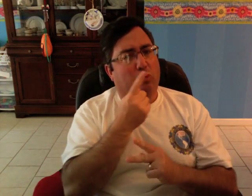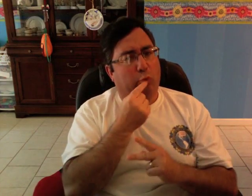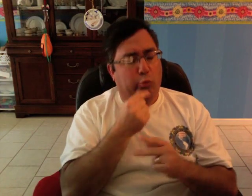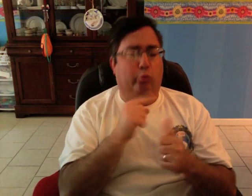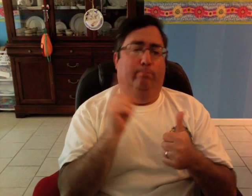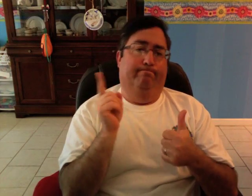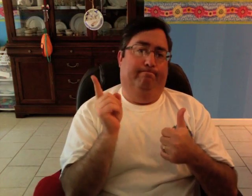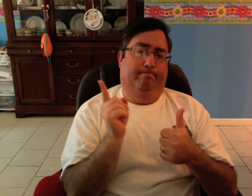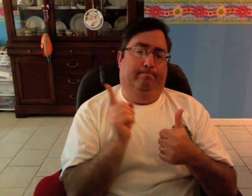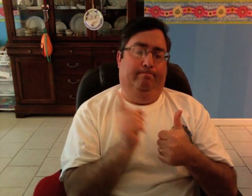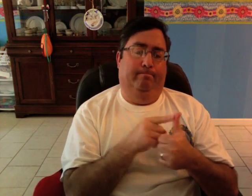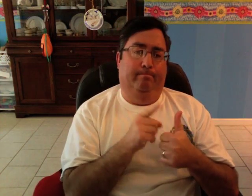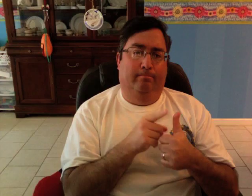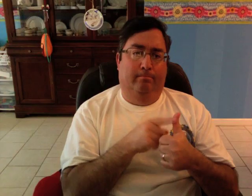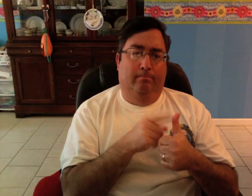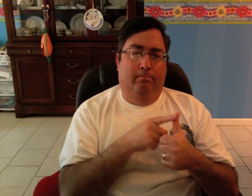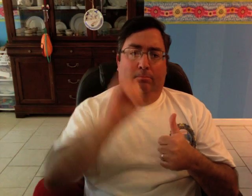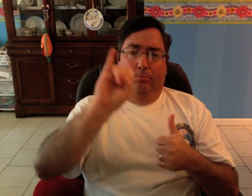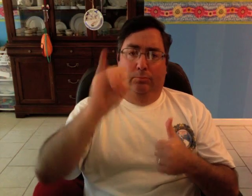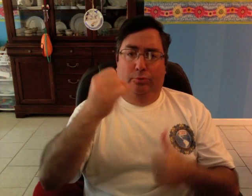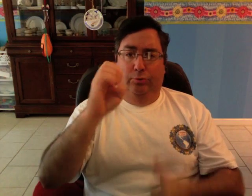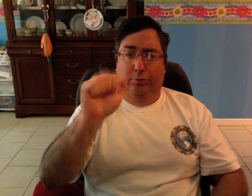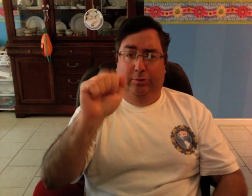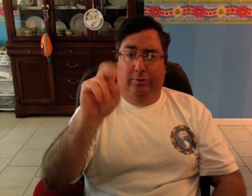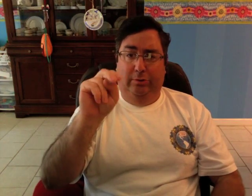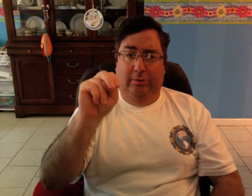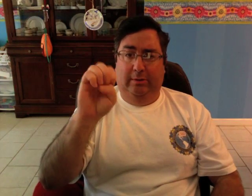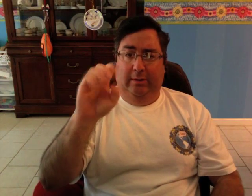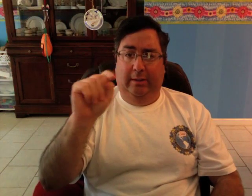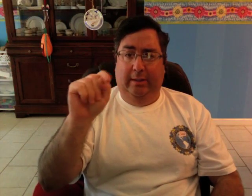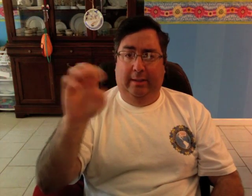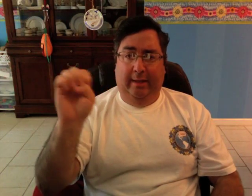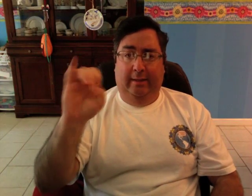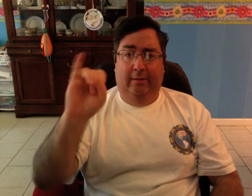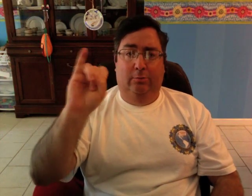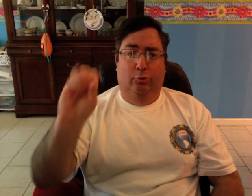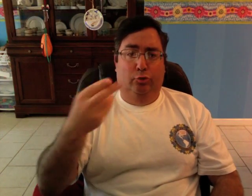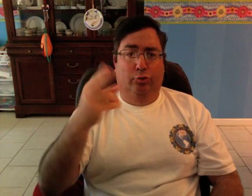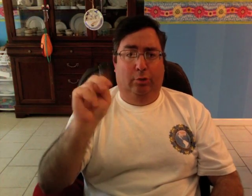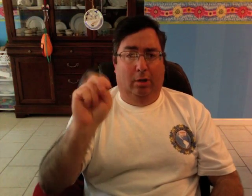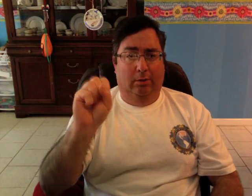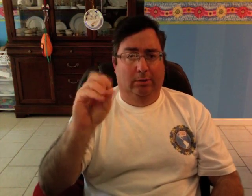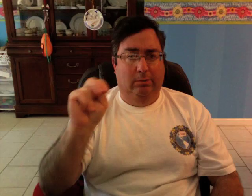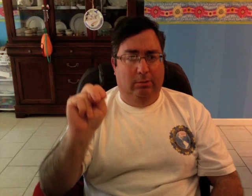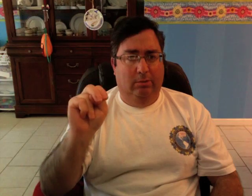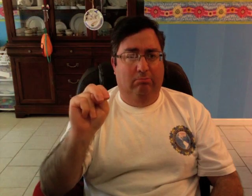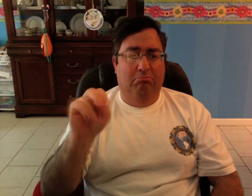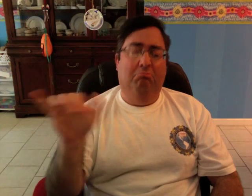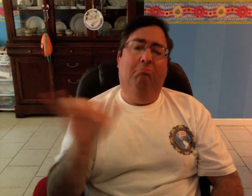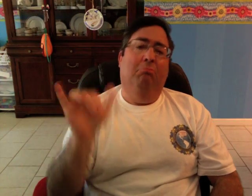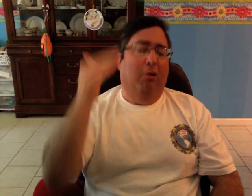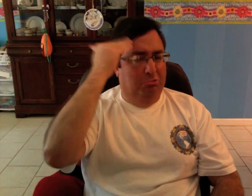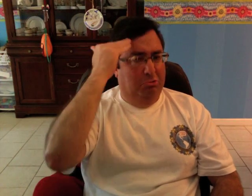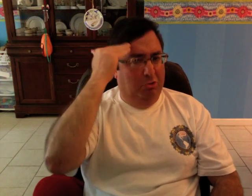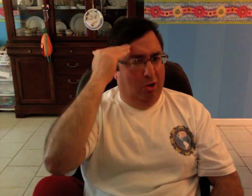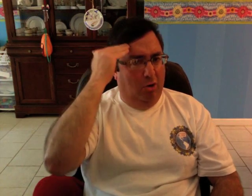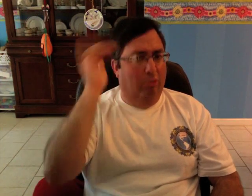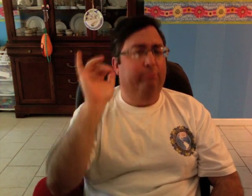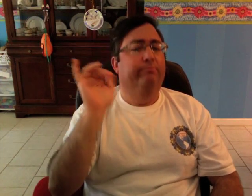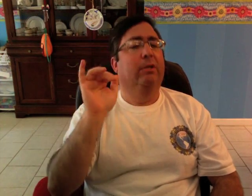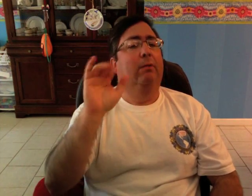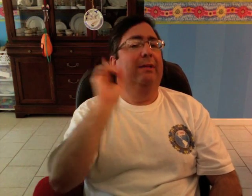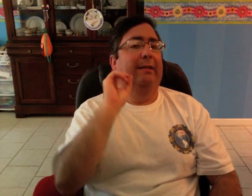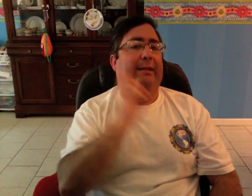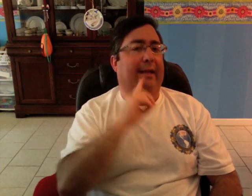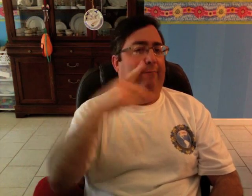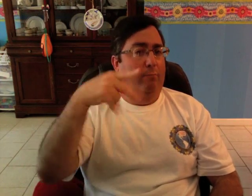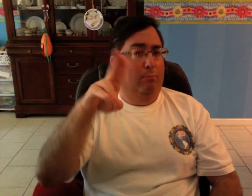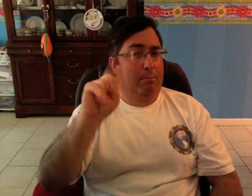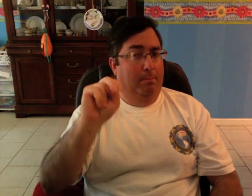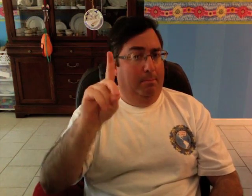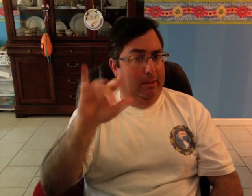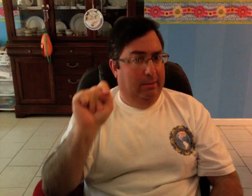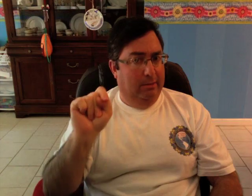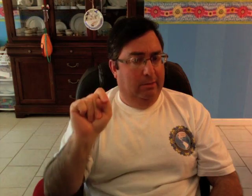Who were those people? Jeannette Johnson, AKA "Deaf Pundit",